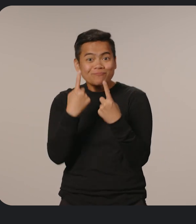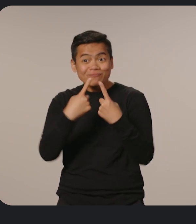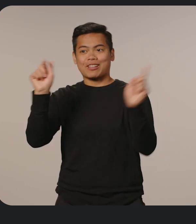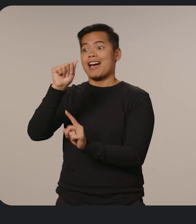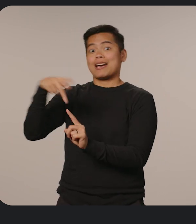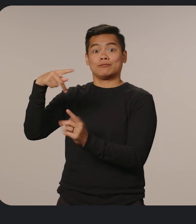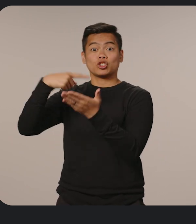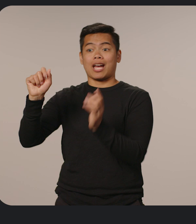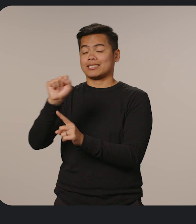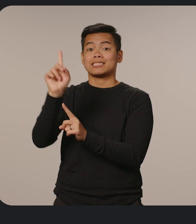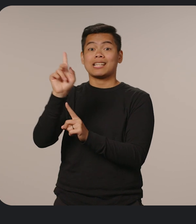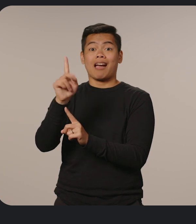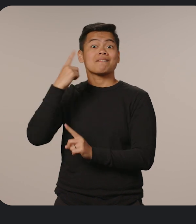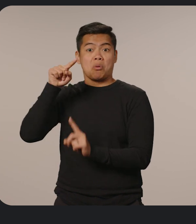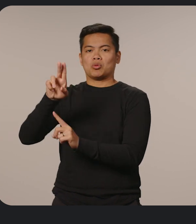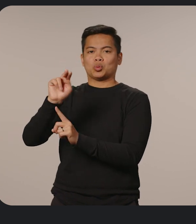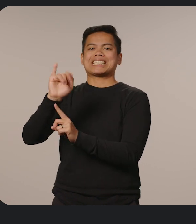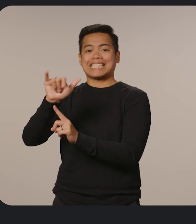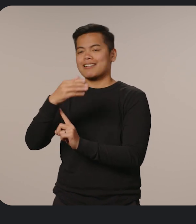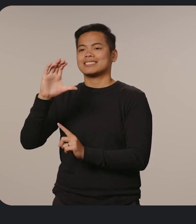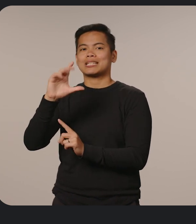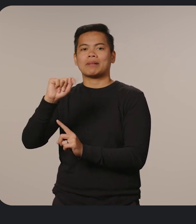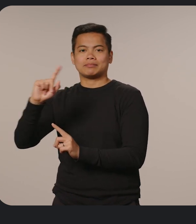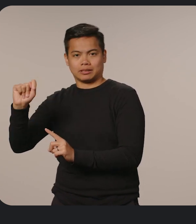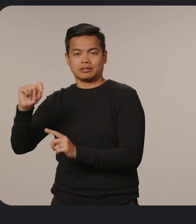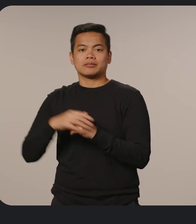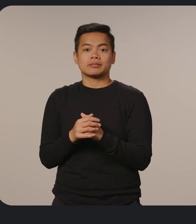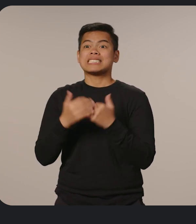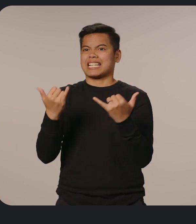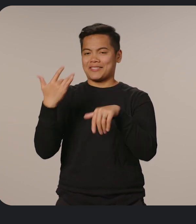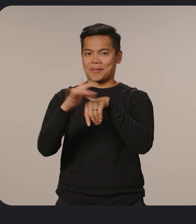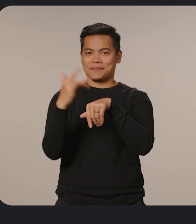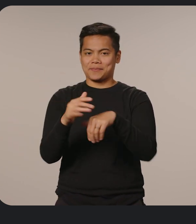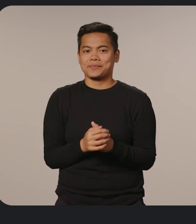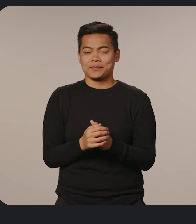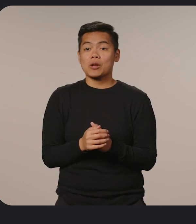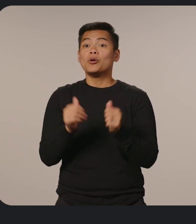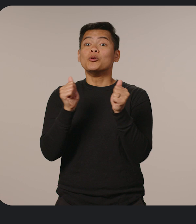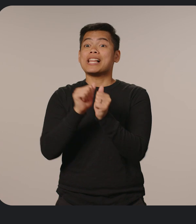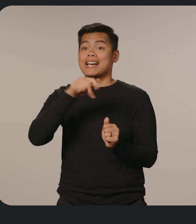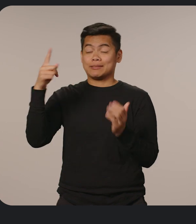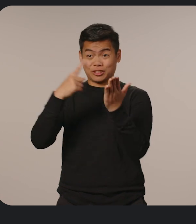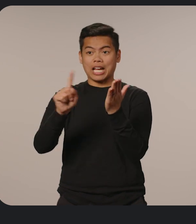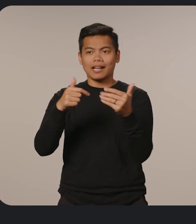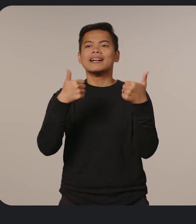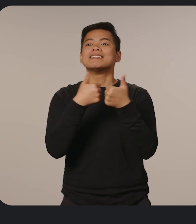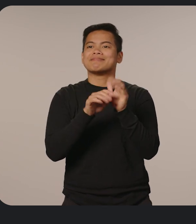app check sdks for Unity and C plus plus are now available